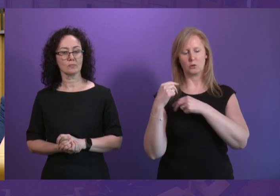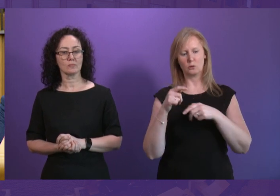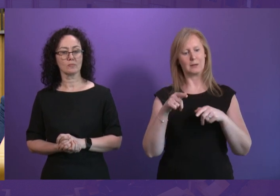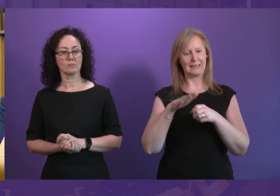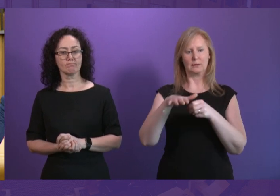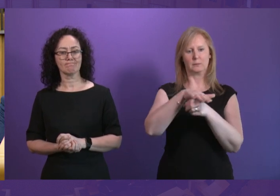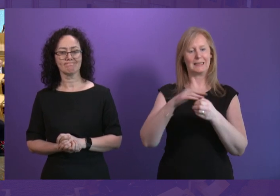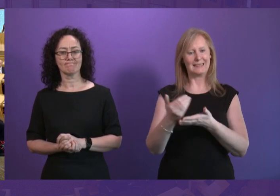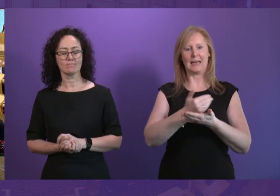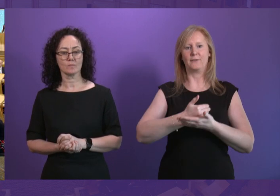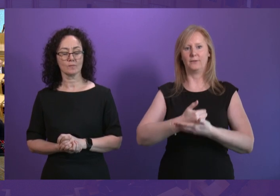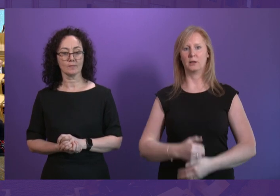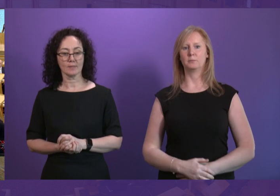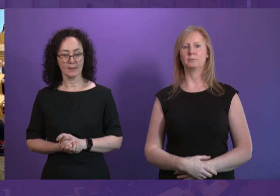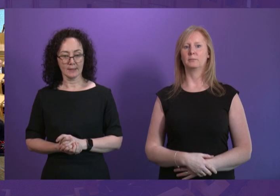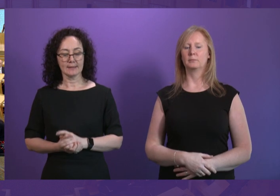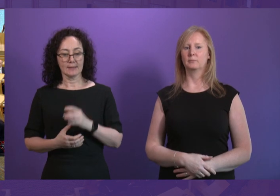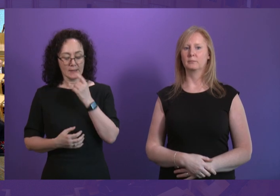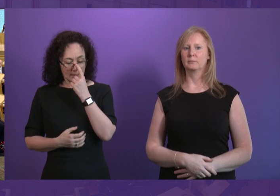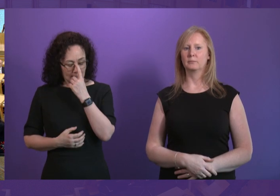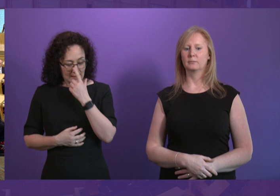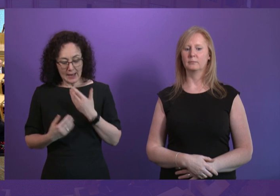The First Minister (Nicola Sturgeon): I am not able to give that information to